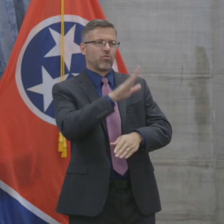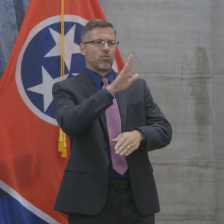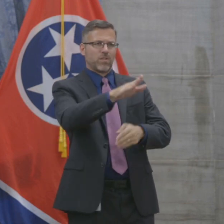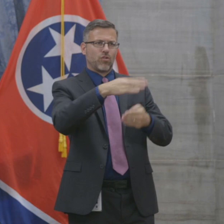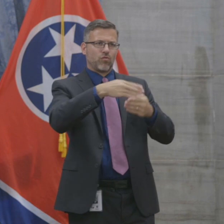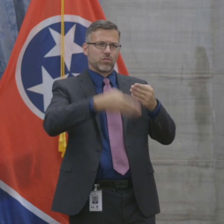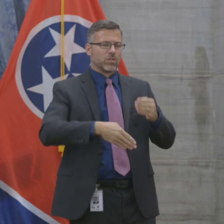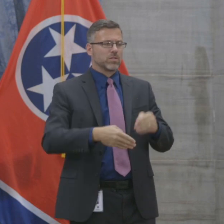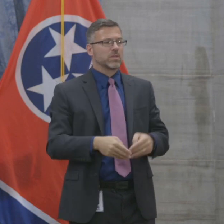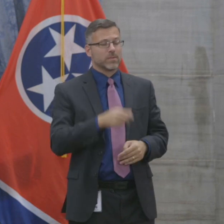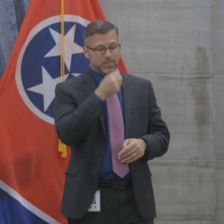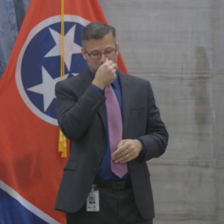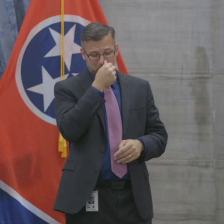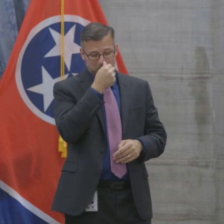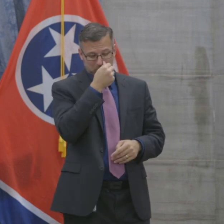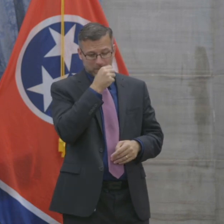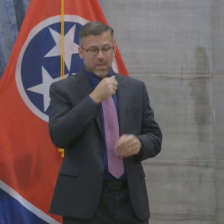and with their loved ones and caregivers. So that information is available on a dashboard on the DIDD website. In addition to that, DIDD